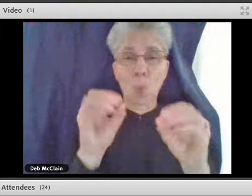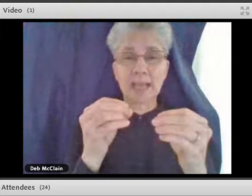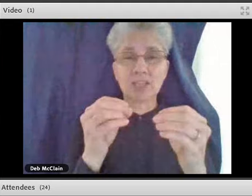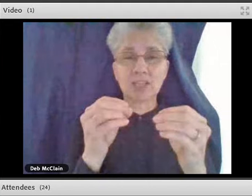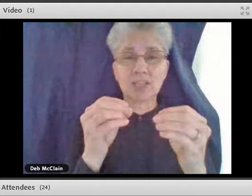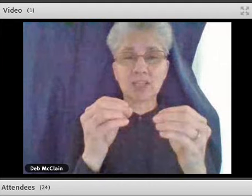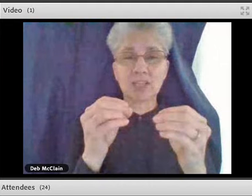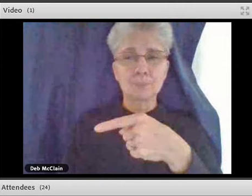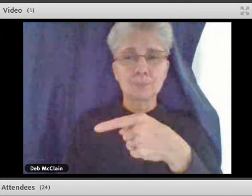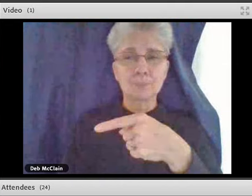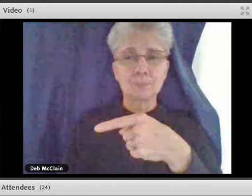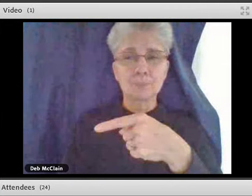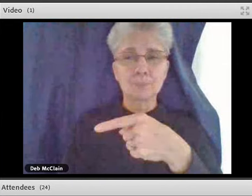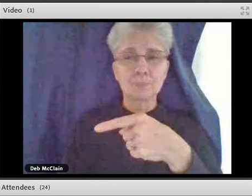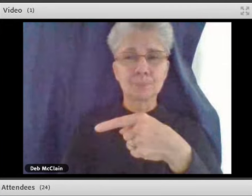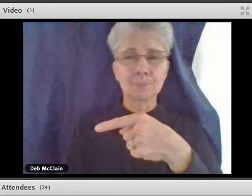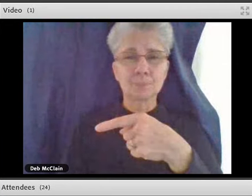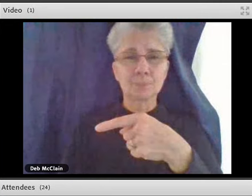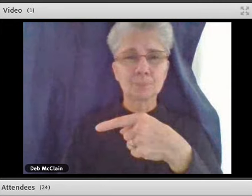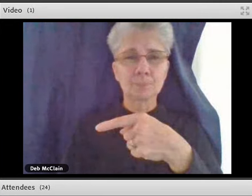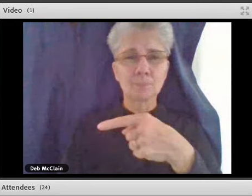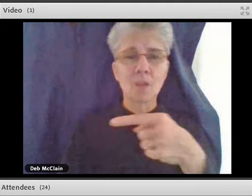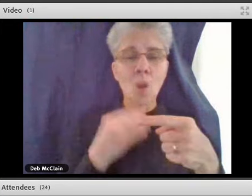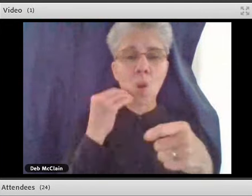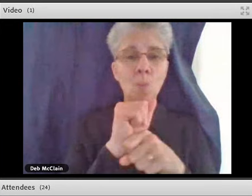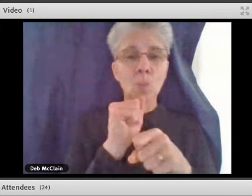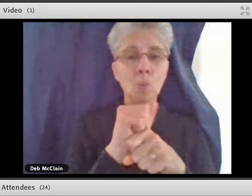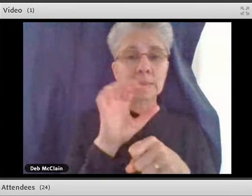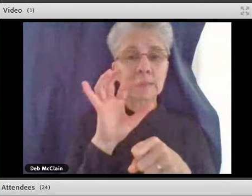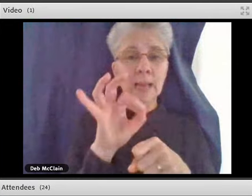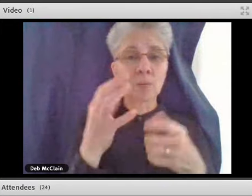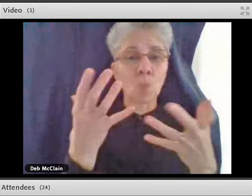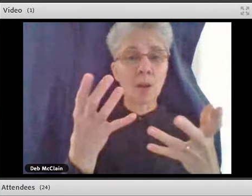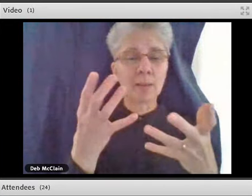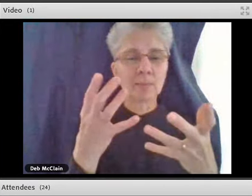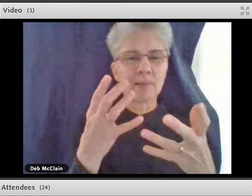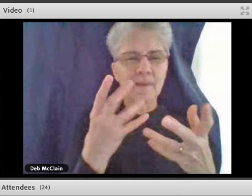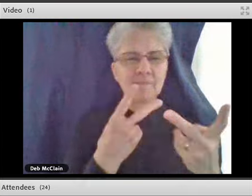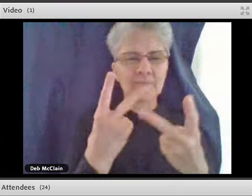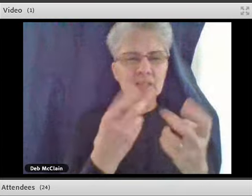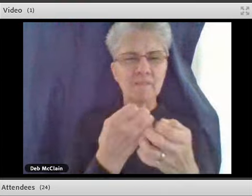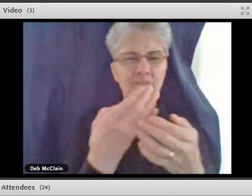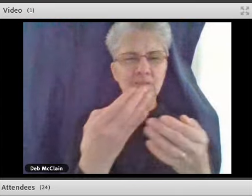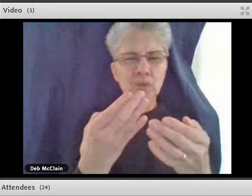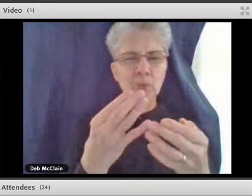And then, this is a Department of Education organizations and resource directory.